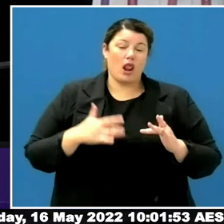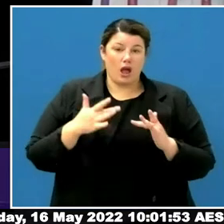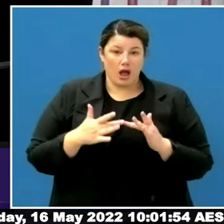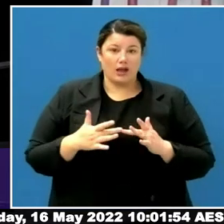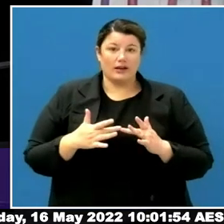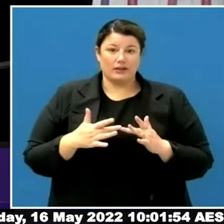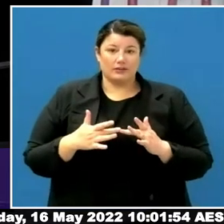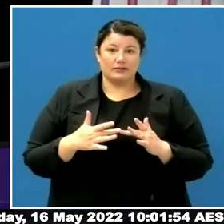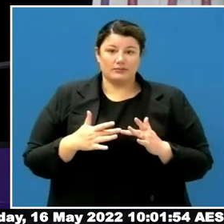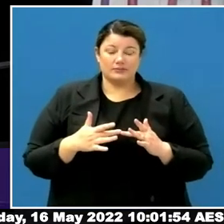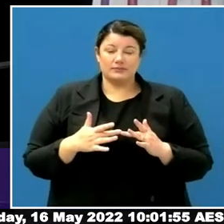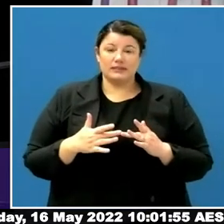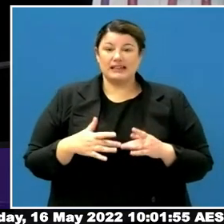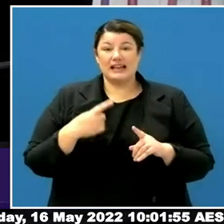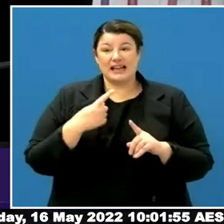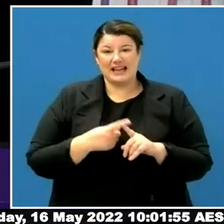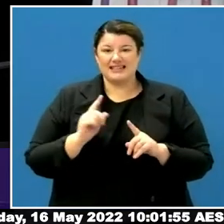we've been forced to postpone scheduled hearings.